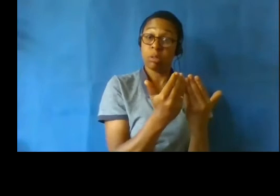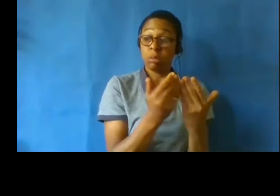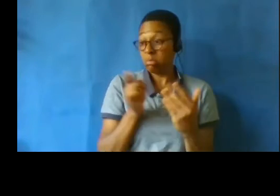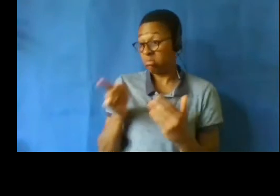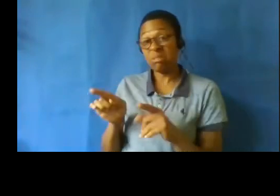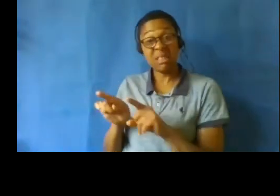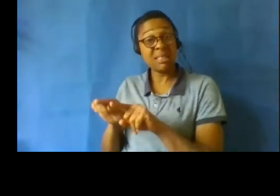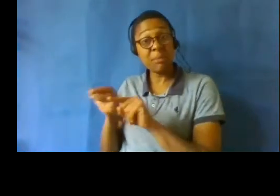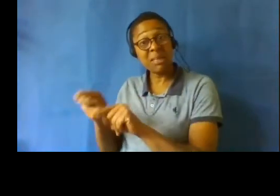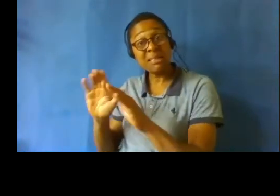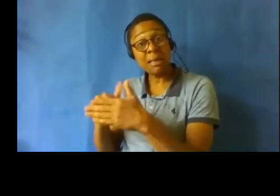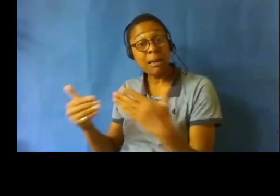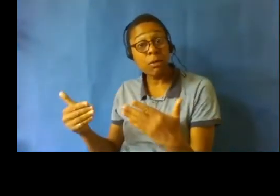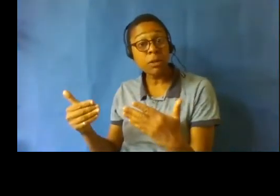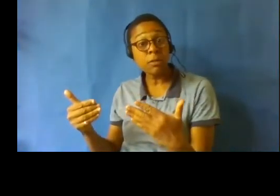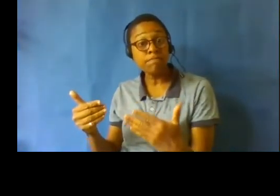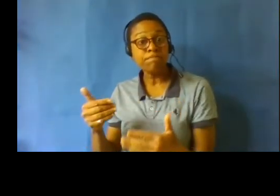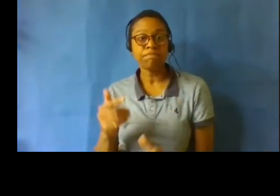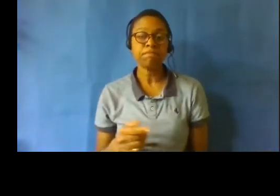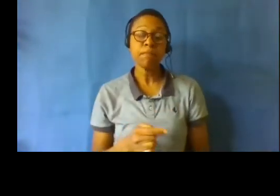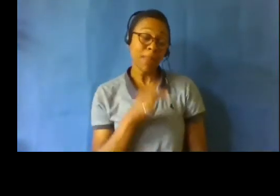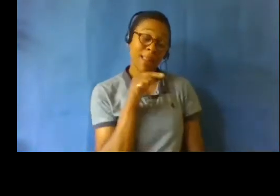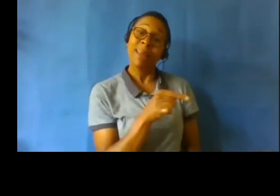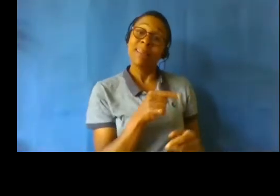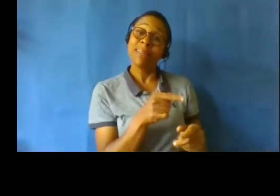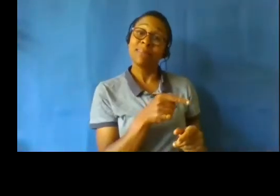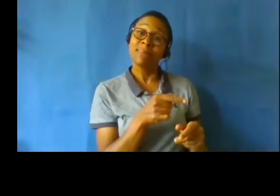that doesn't privilege the human over their surroundings but understands them